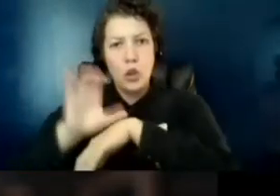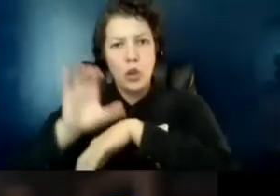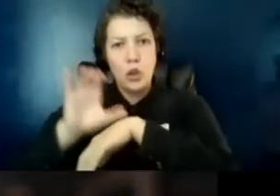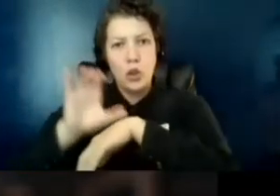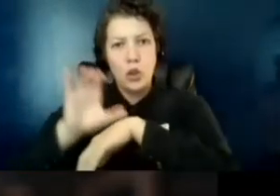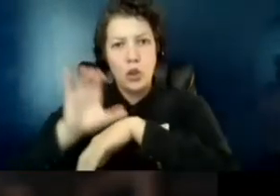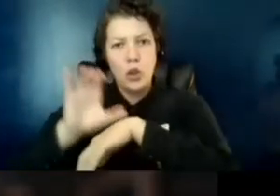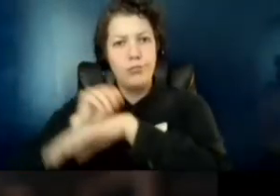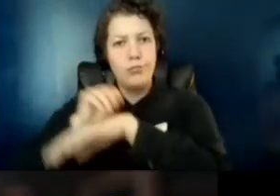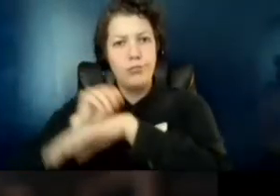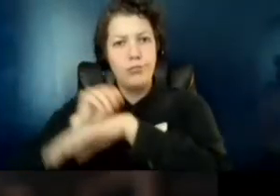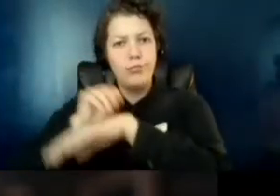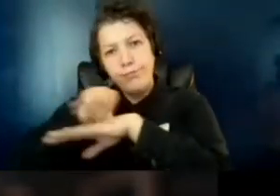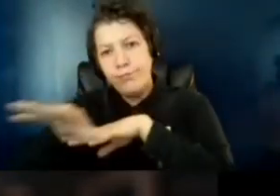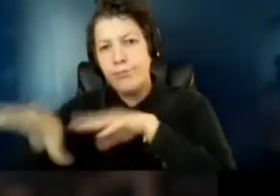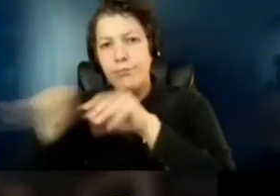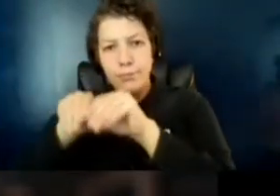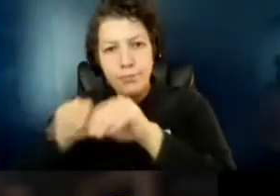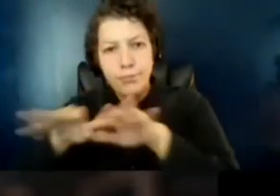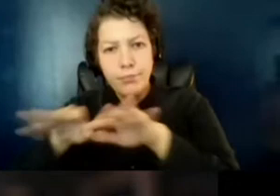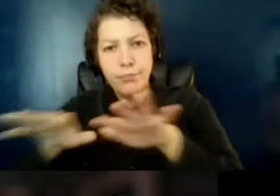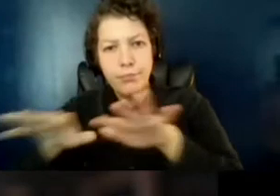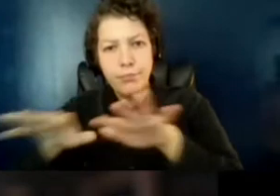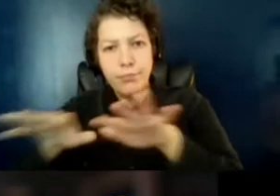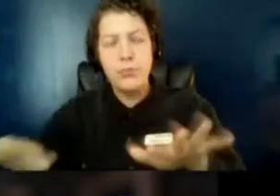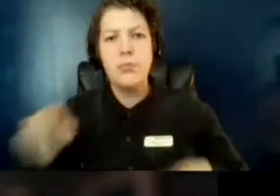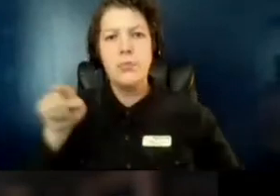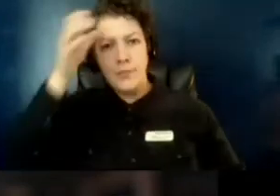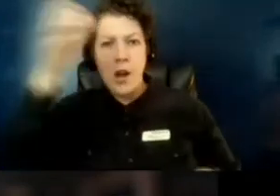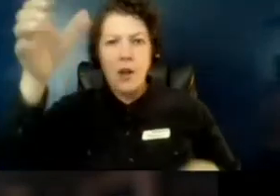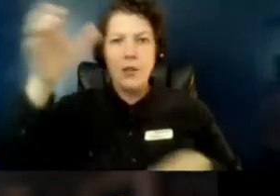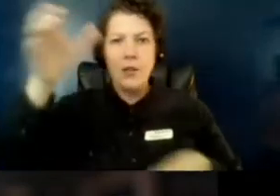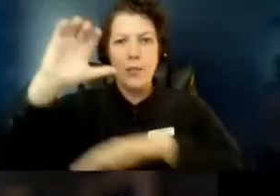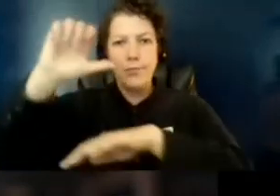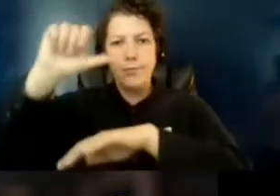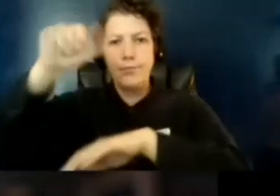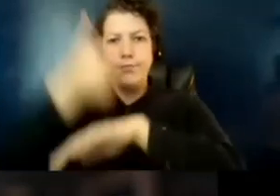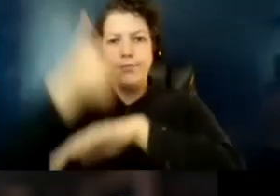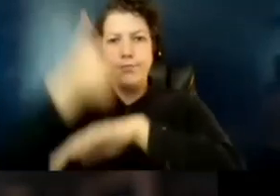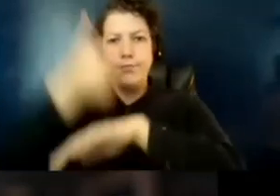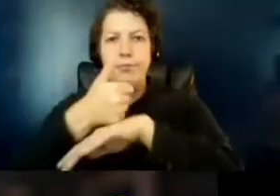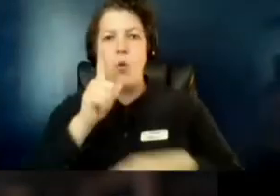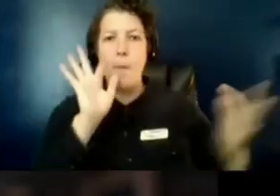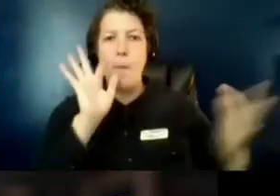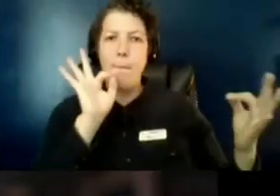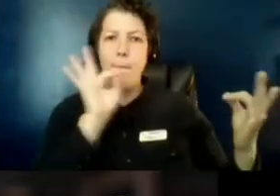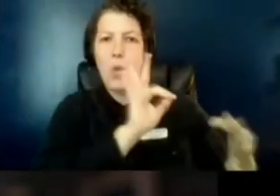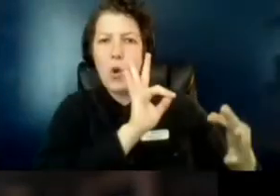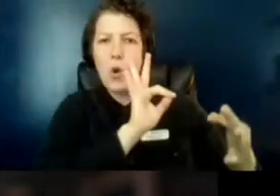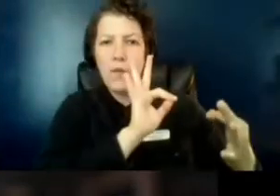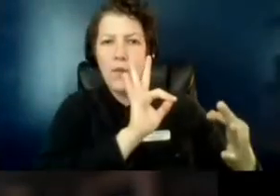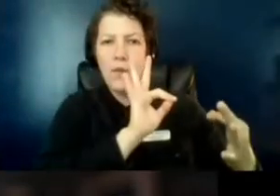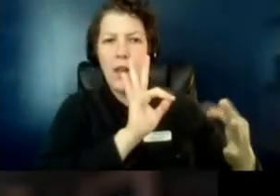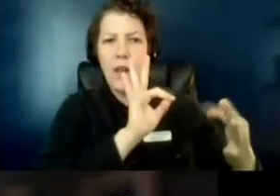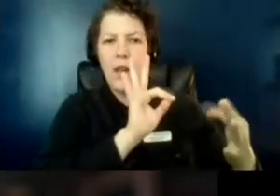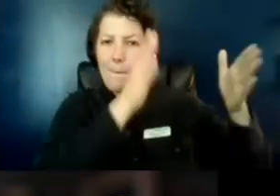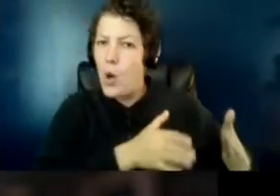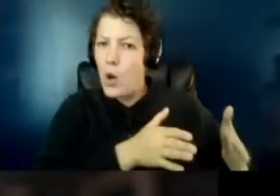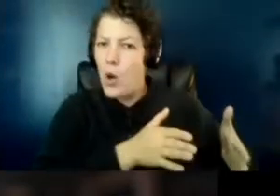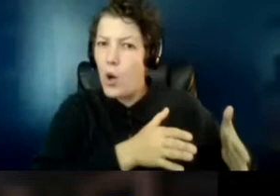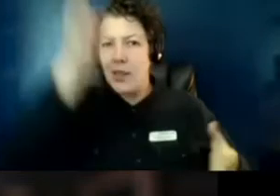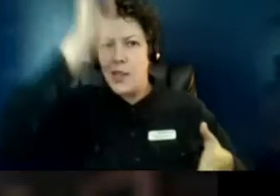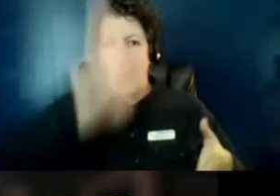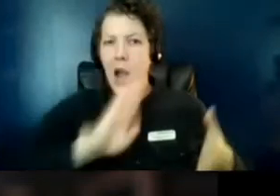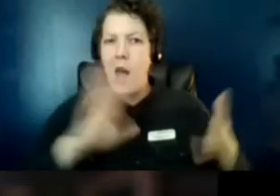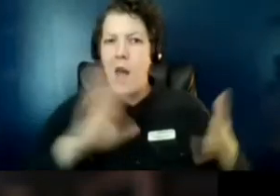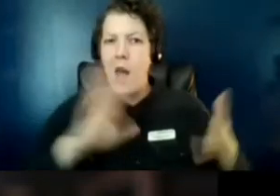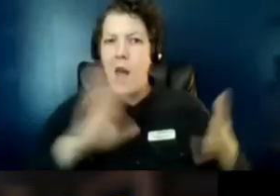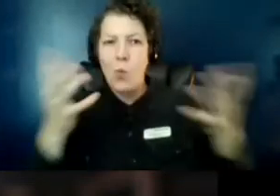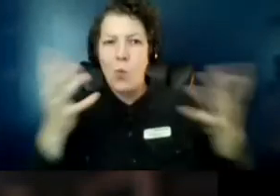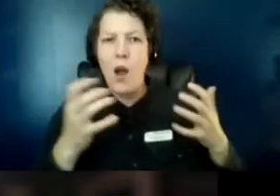that God intended. And so we honed in on this. And it got a lot of play in the mid 1800s,